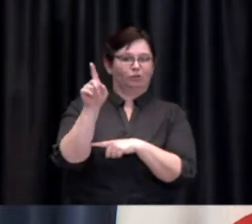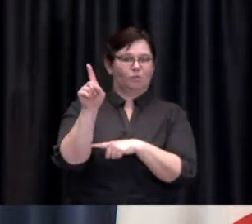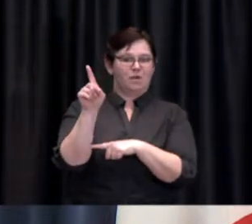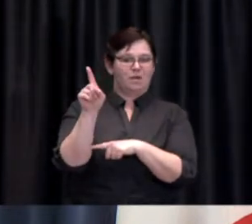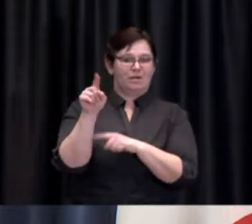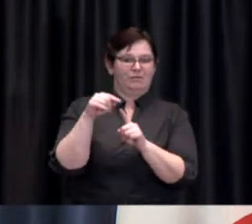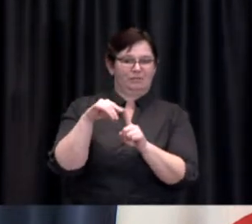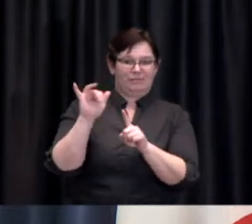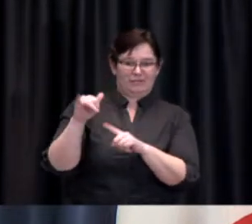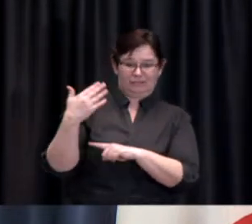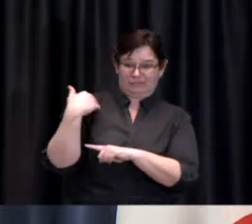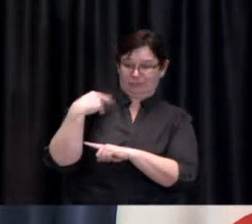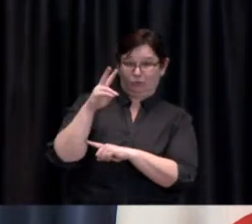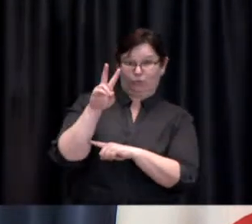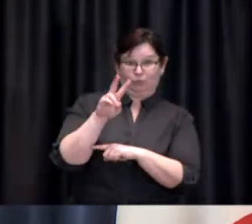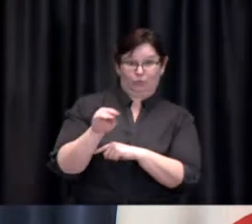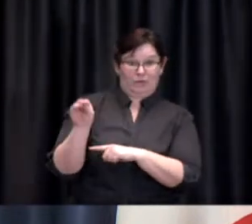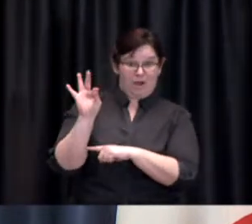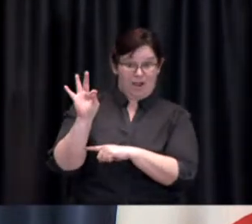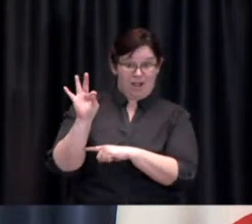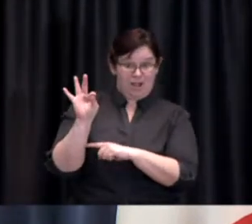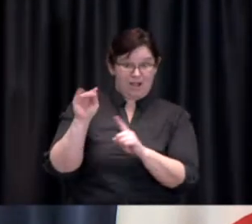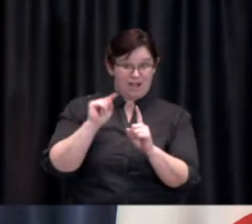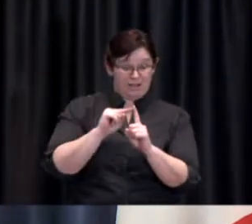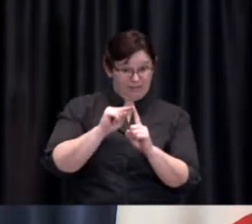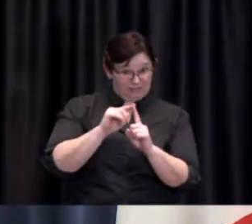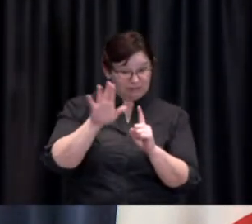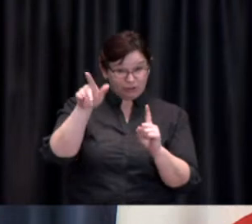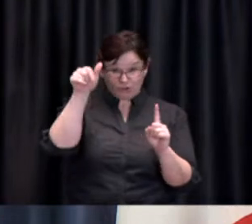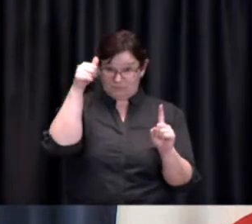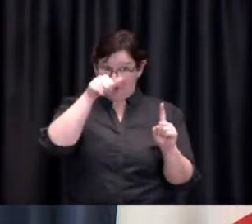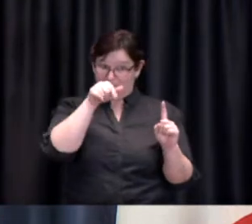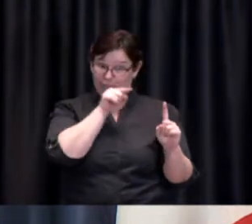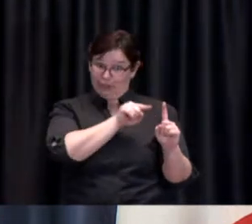Those memories are still quite fresh for many of us who were actively engaged in those efforts